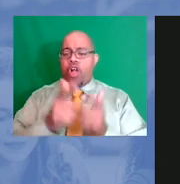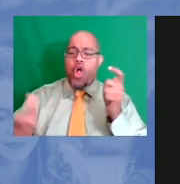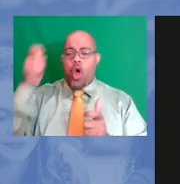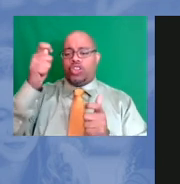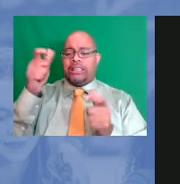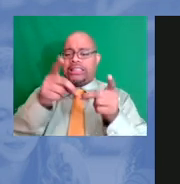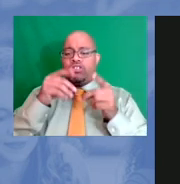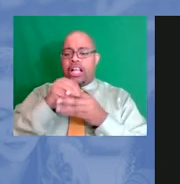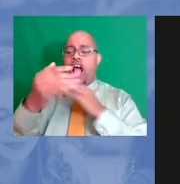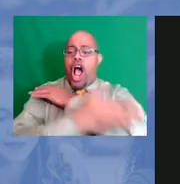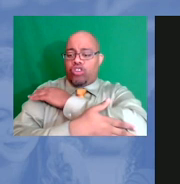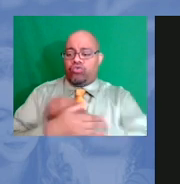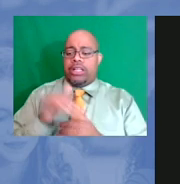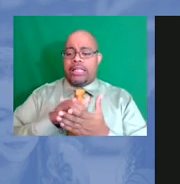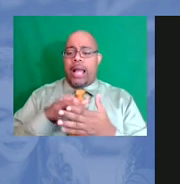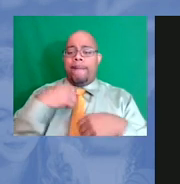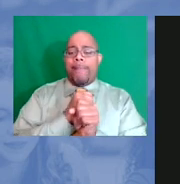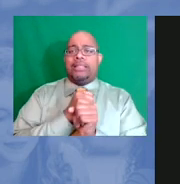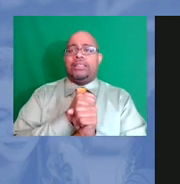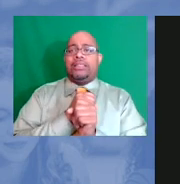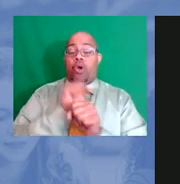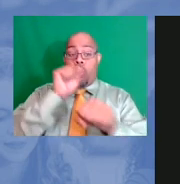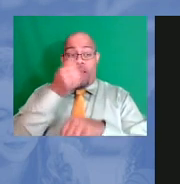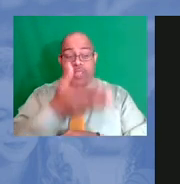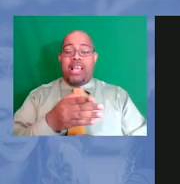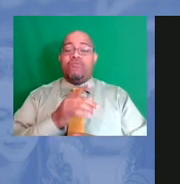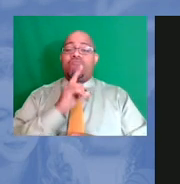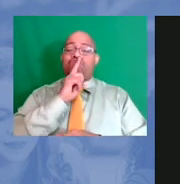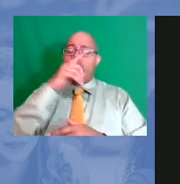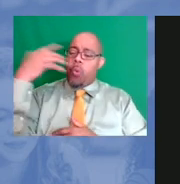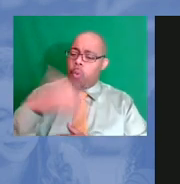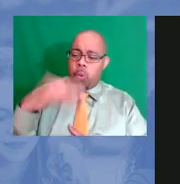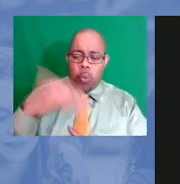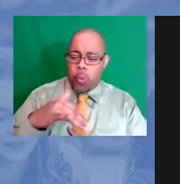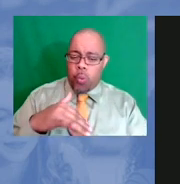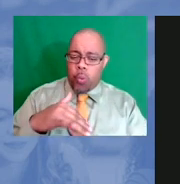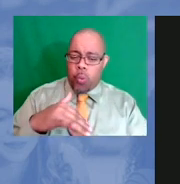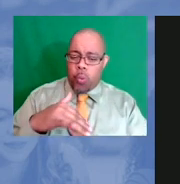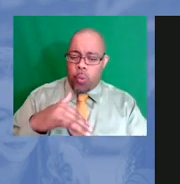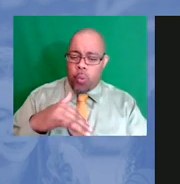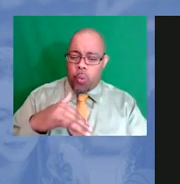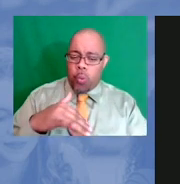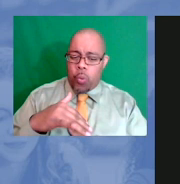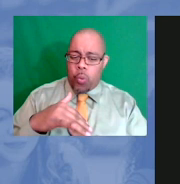WHICH MAKES THE WORK THERE ALL THE MORE REMARKABLE. WE'RE JOINED BY SUPERINTENDENT CARVALHO AND